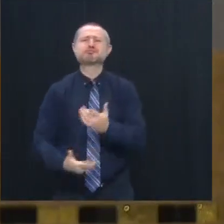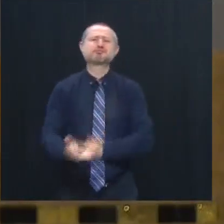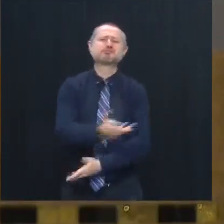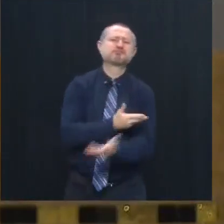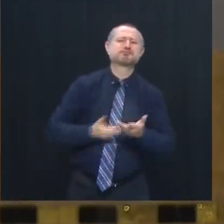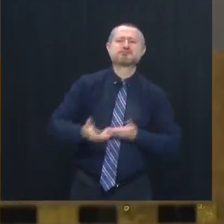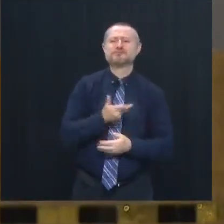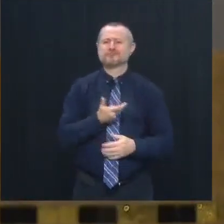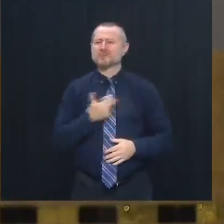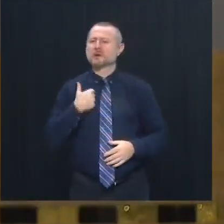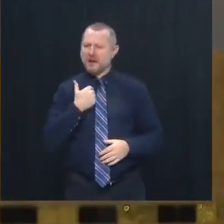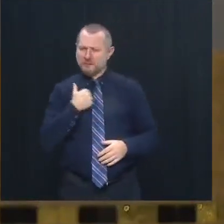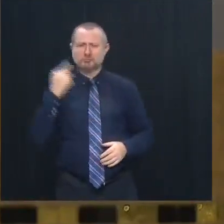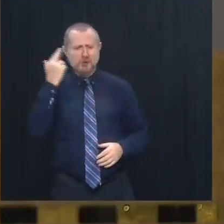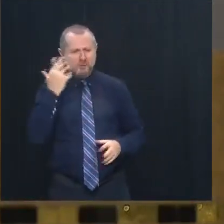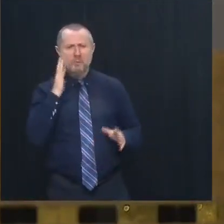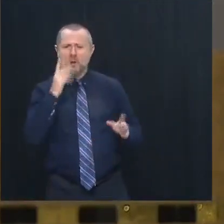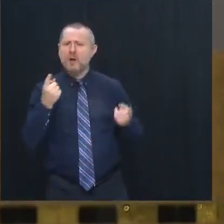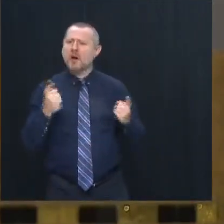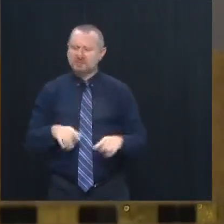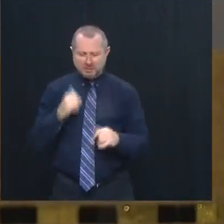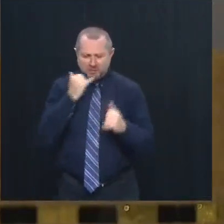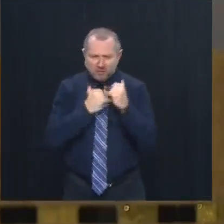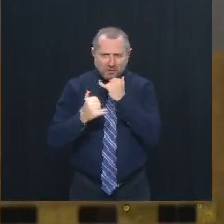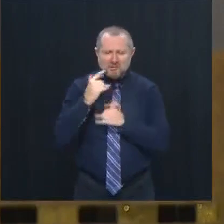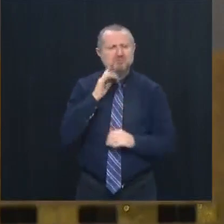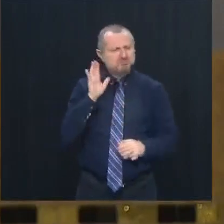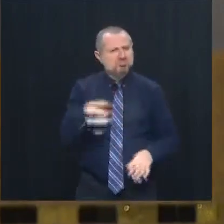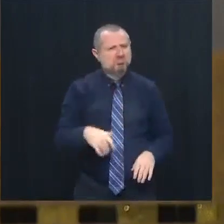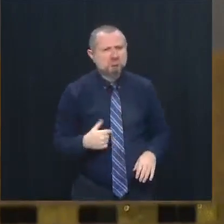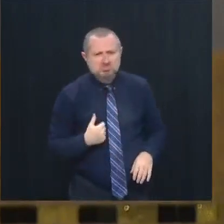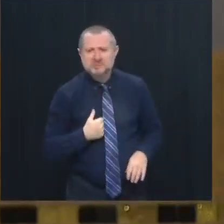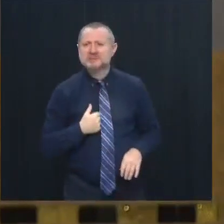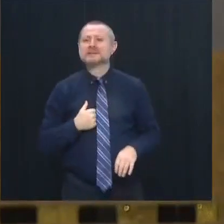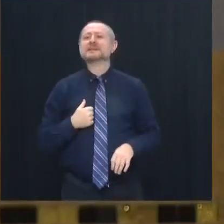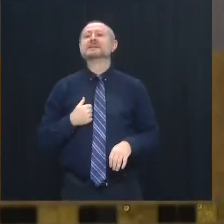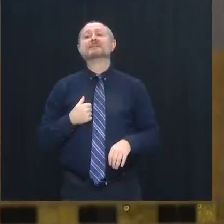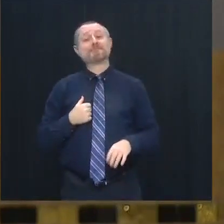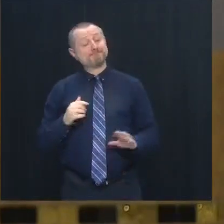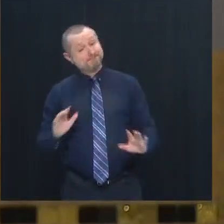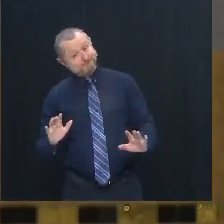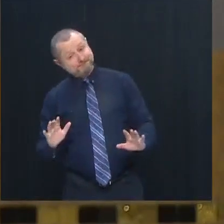WE SPENT QUALITY TIME TOGETHER. ONE OF THE ISSUES WE TALKED ABOUT WAS THE REALITY THAT WE